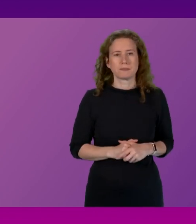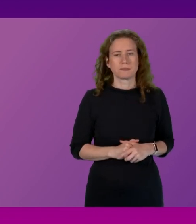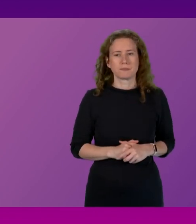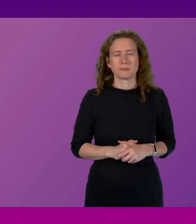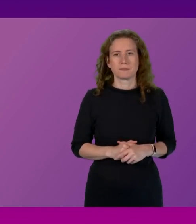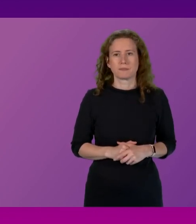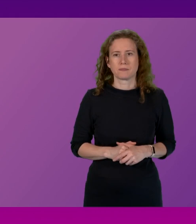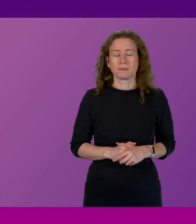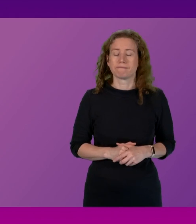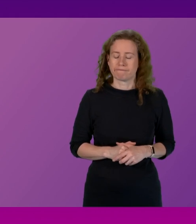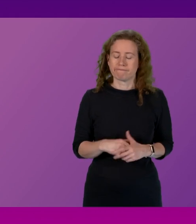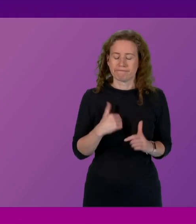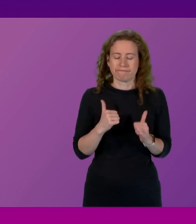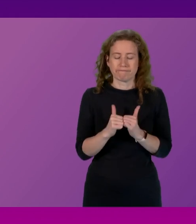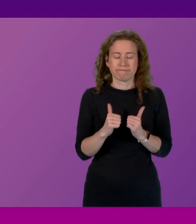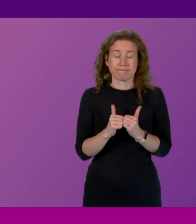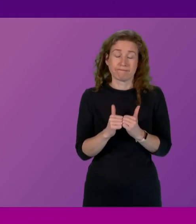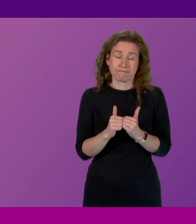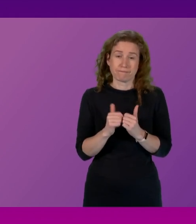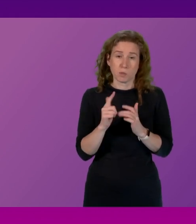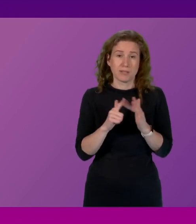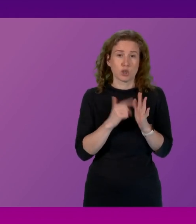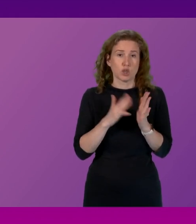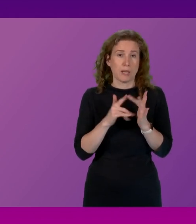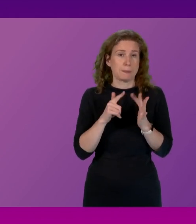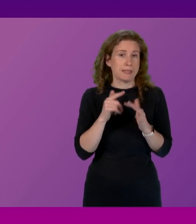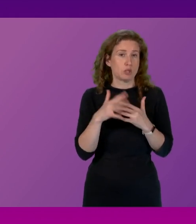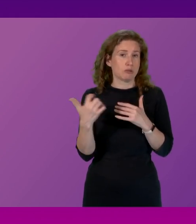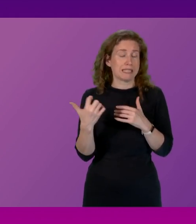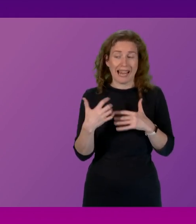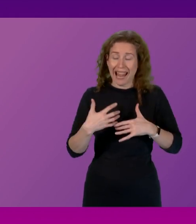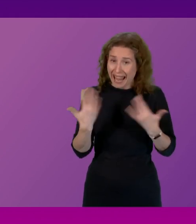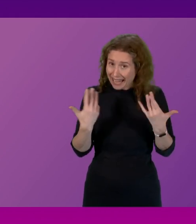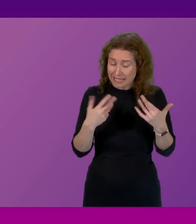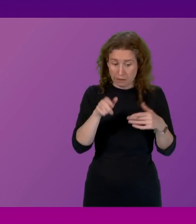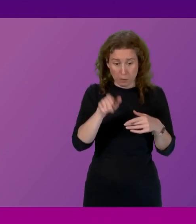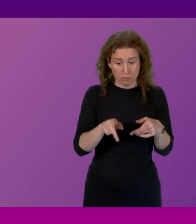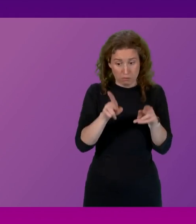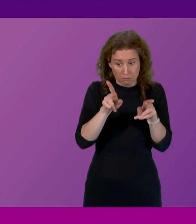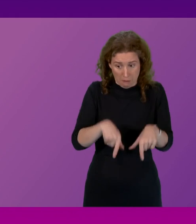I absolutely agree with Jamie Greene that any life lost is a tragedy, and my condolences